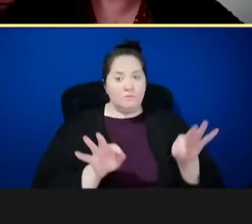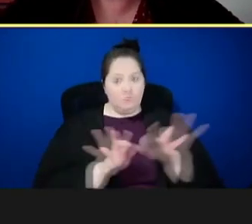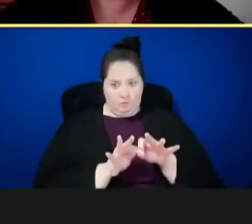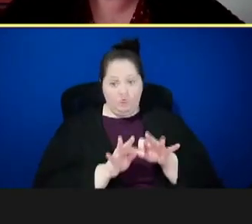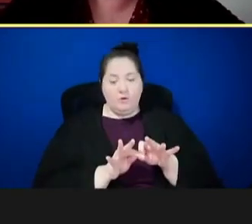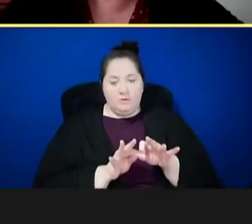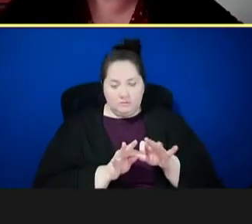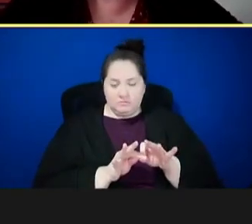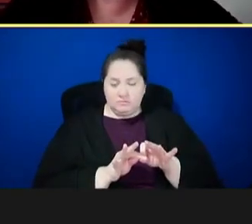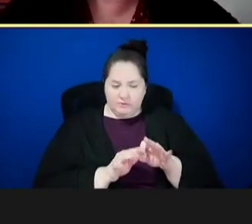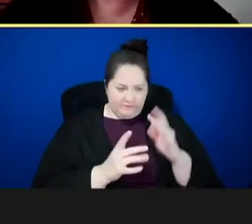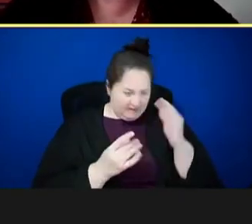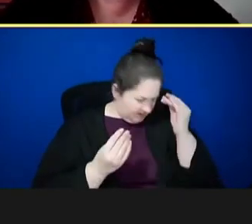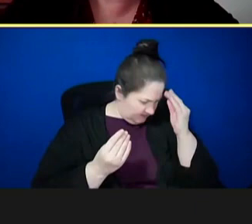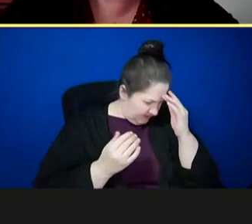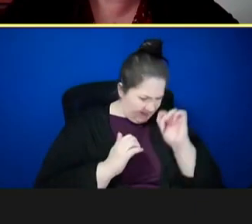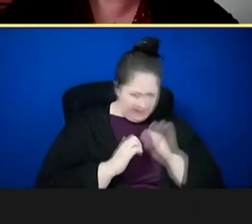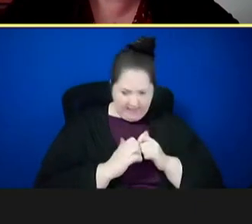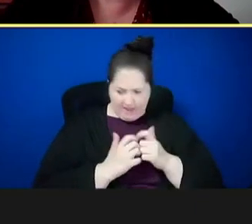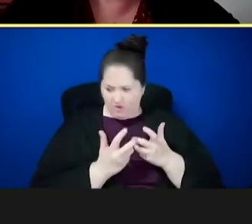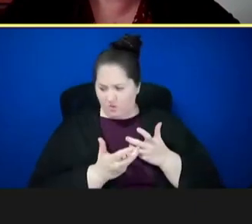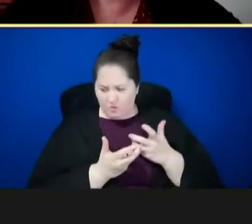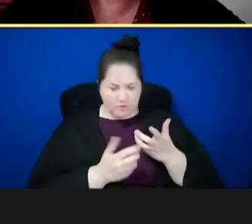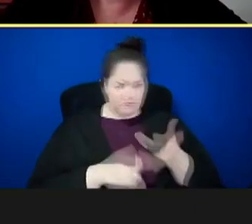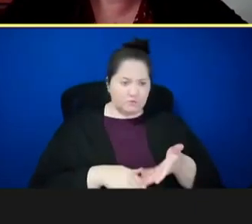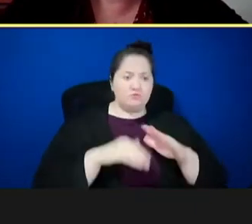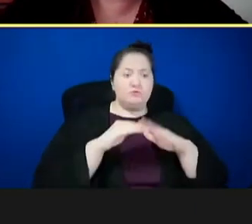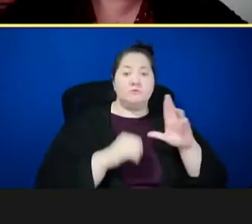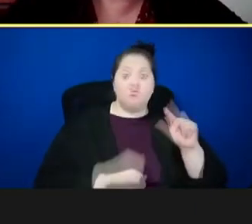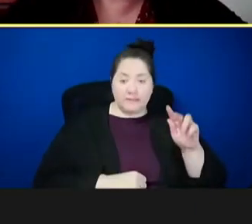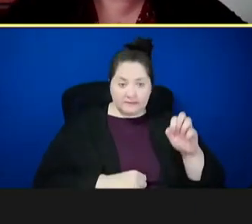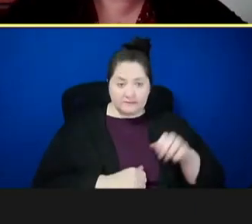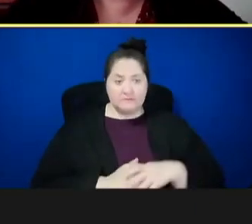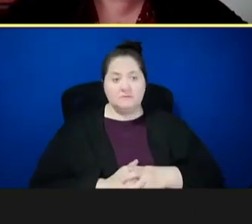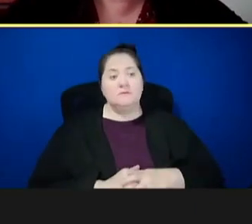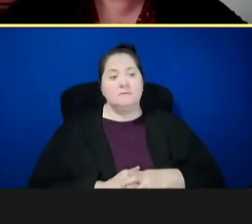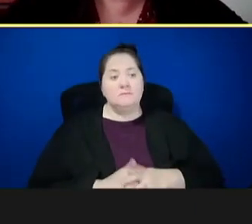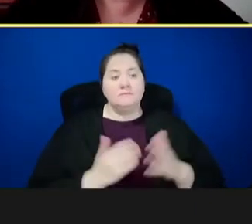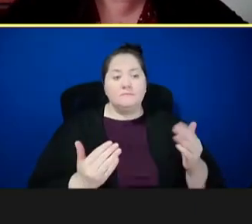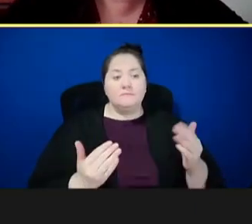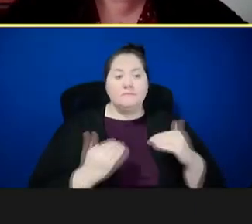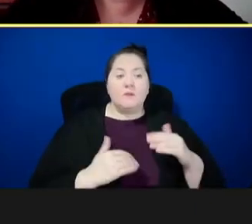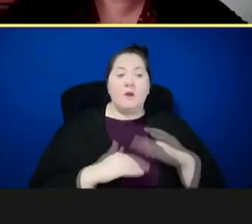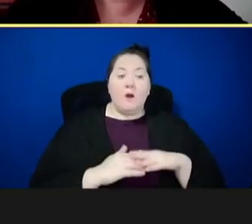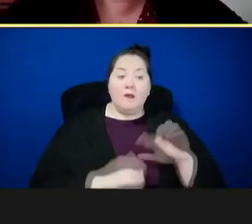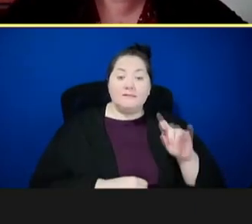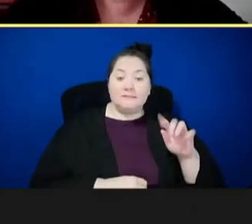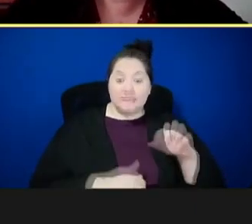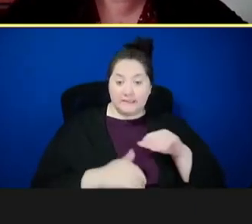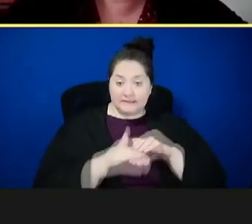for us to think about how to increase rates. Having on-site accessibility is what I've heard